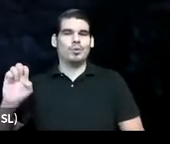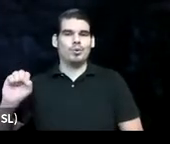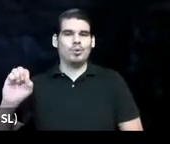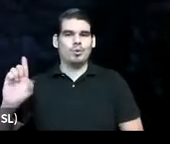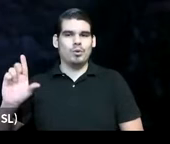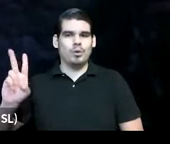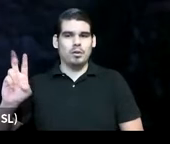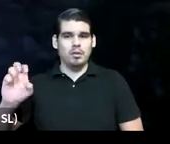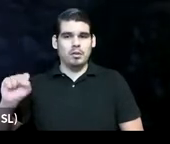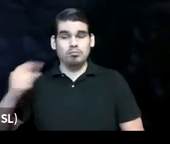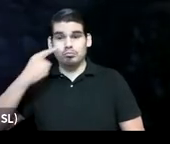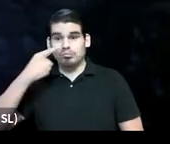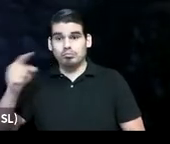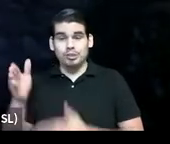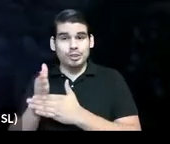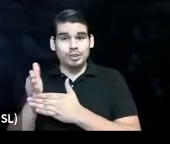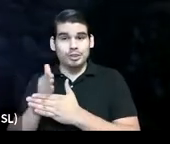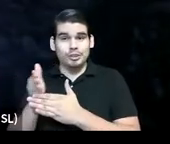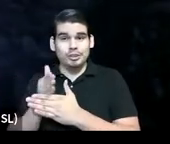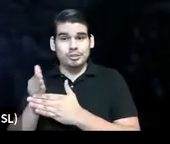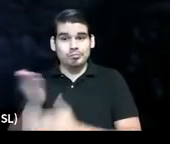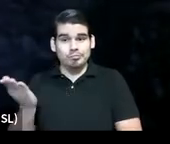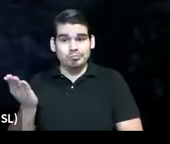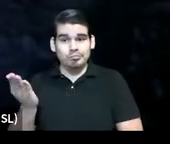keep them succinct and really straightforward so they were